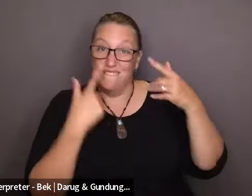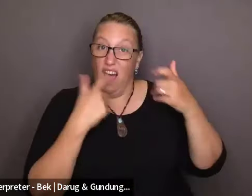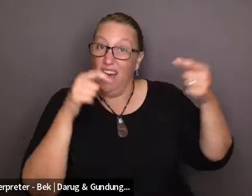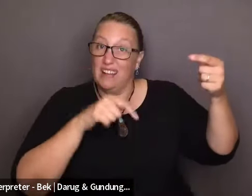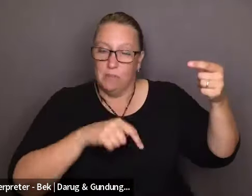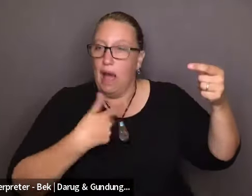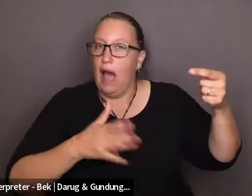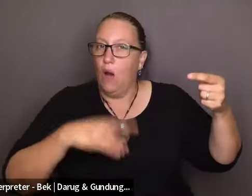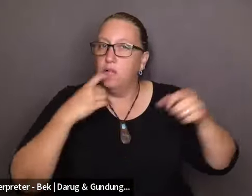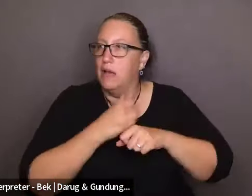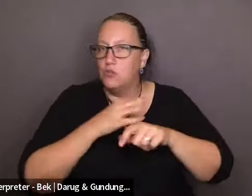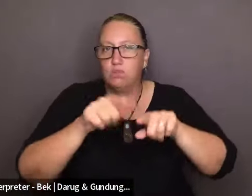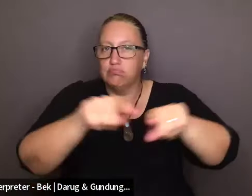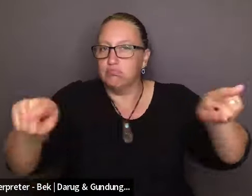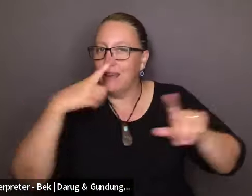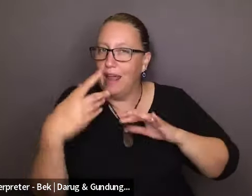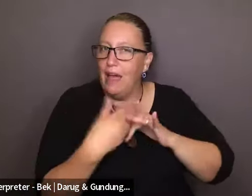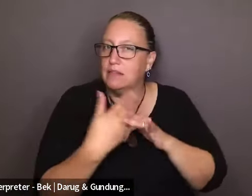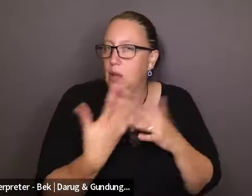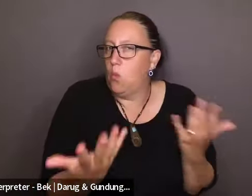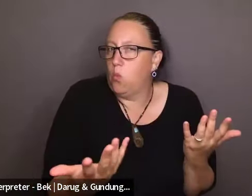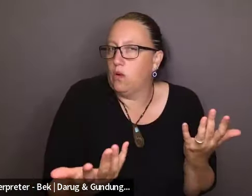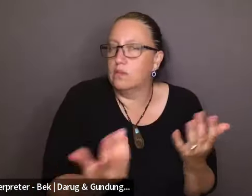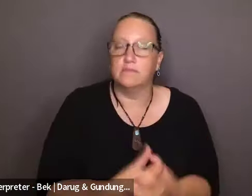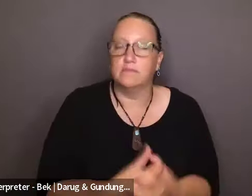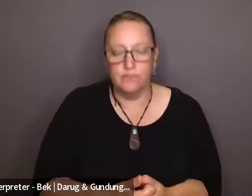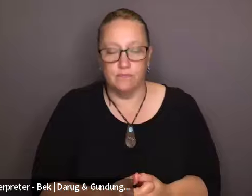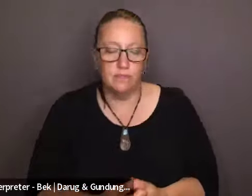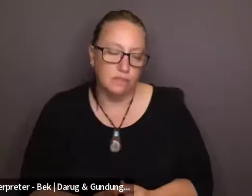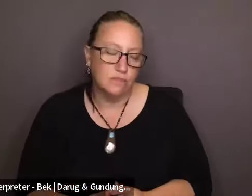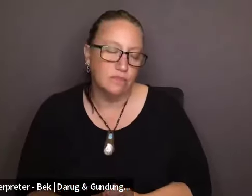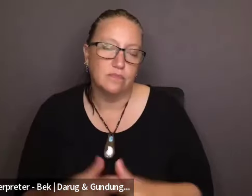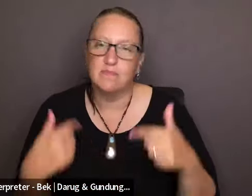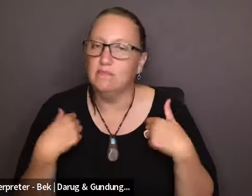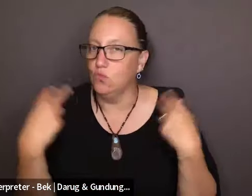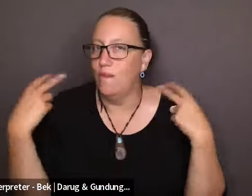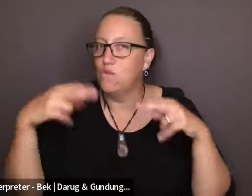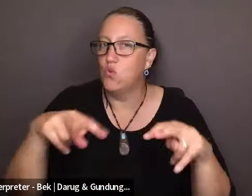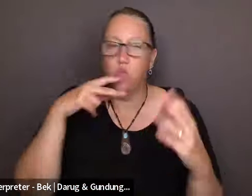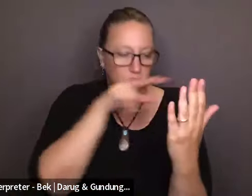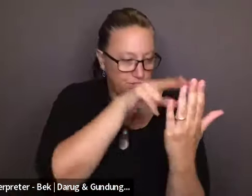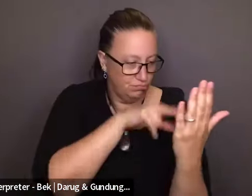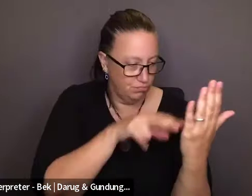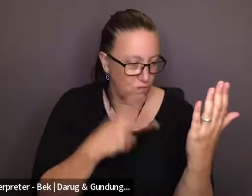, co-facilitating activities or making sure outputs are accessible to different audiences from the beginning.